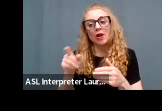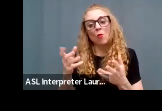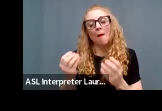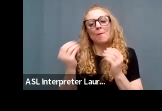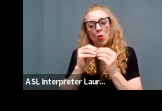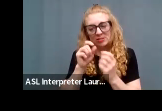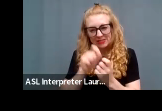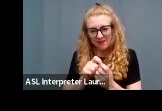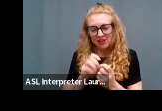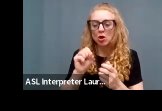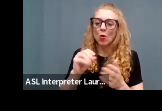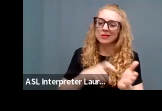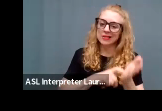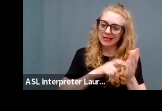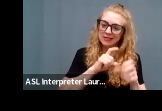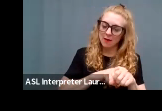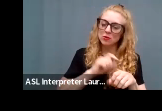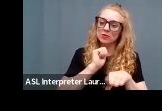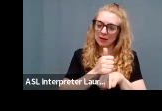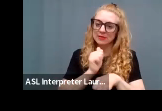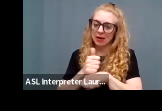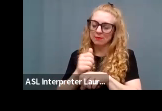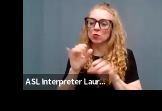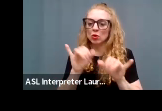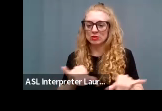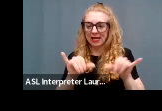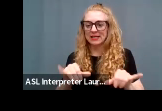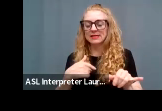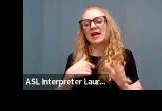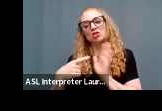a while to set up all these little these little routines so I just showed his caregiver how to do